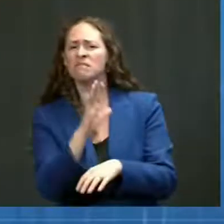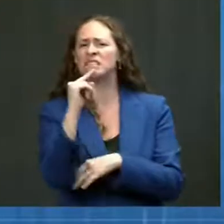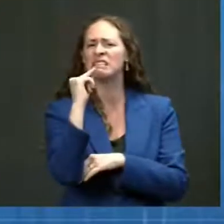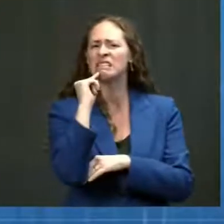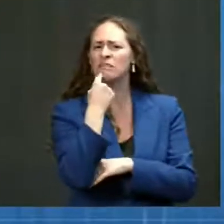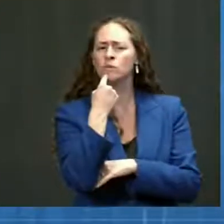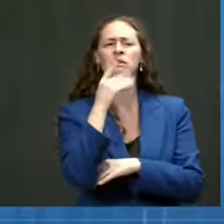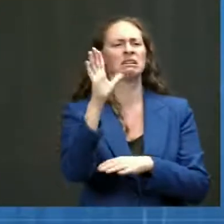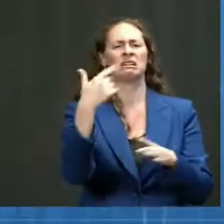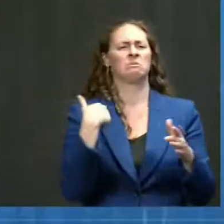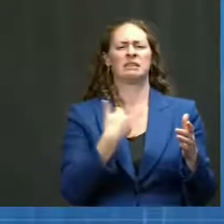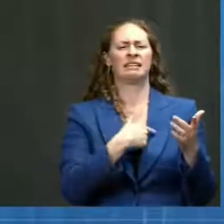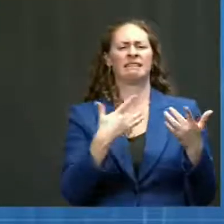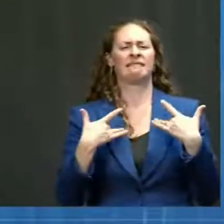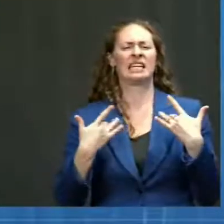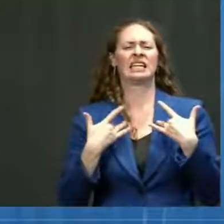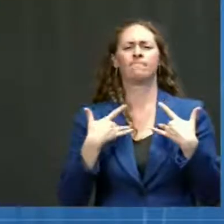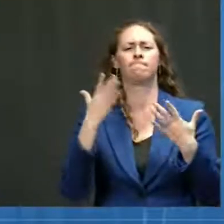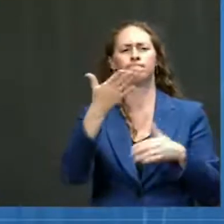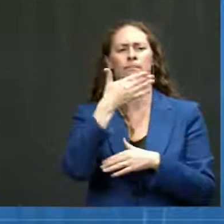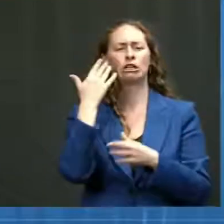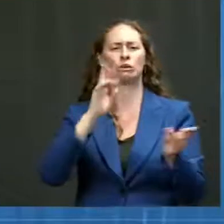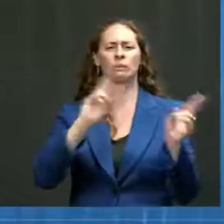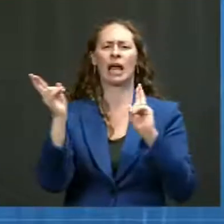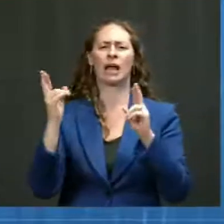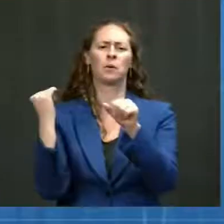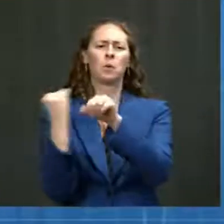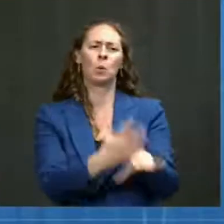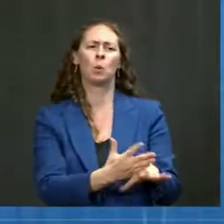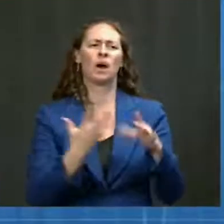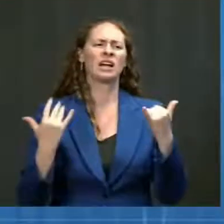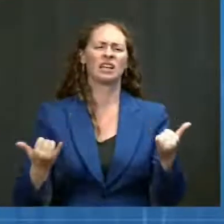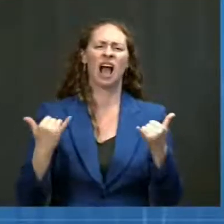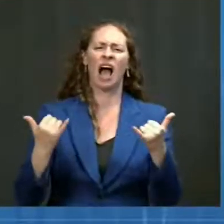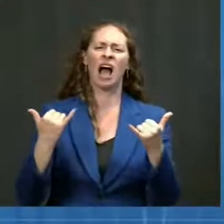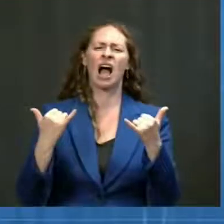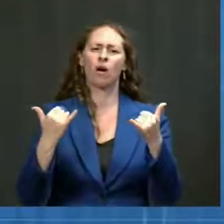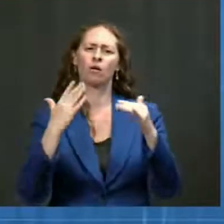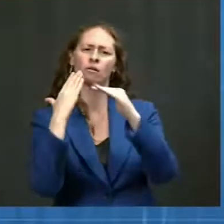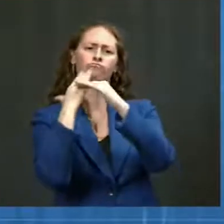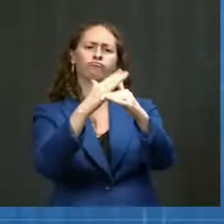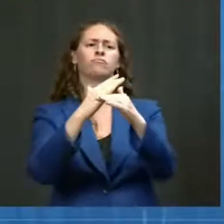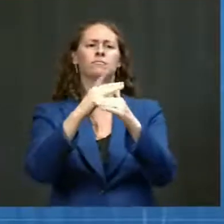AND DEATH. THAT IS WHY, TODAY, WE ARE ANNOUNCING OUR PLAN TO STAY